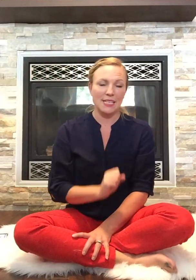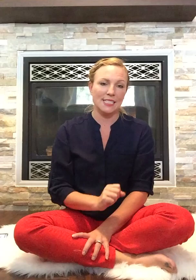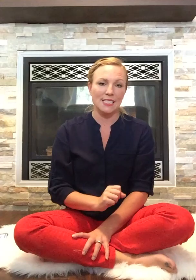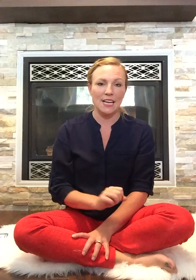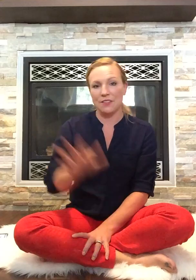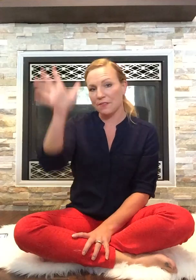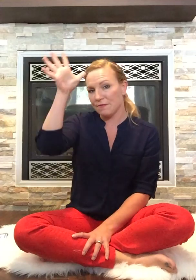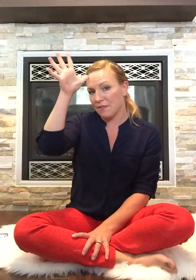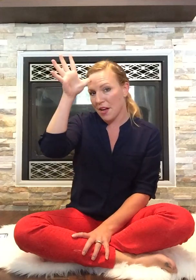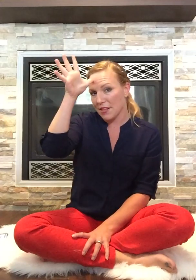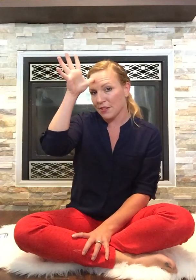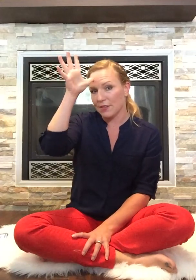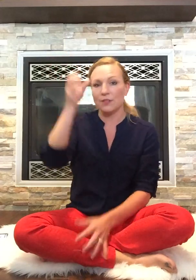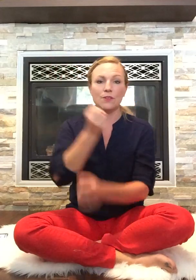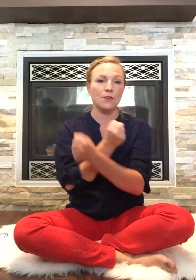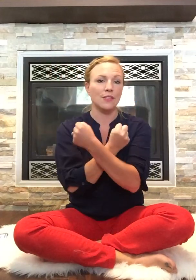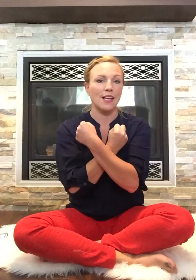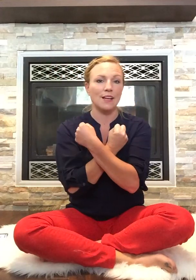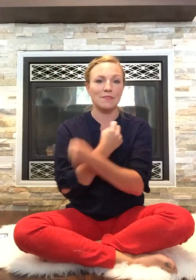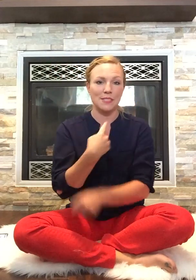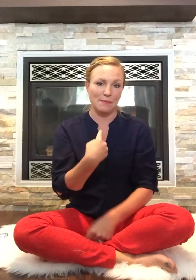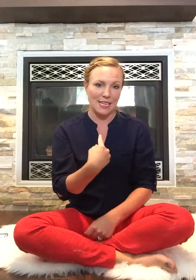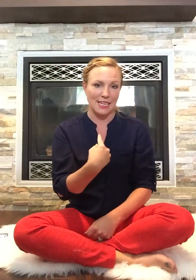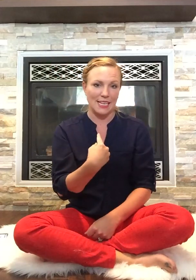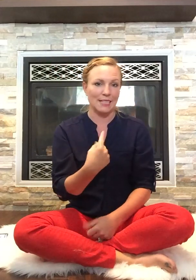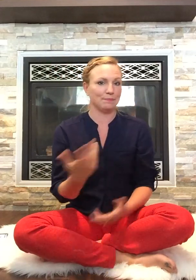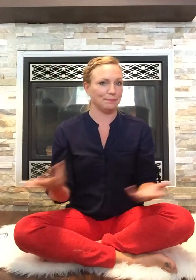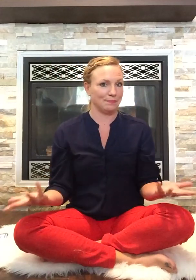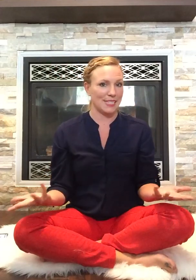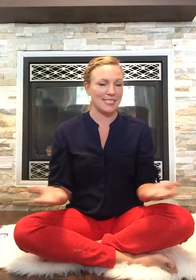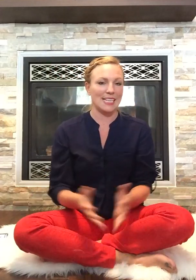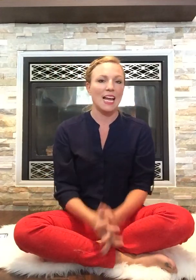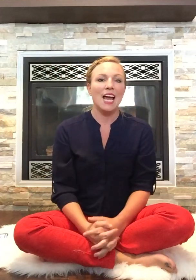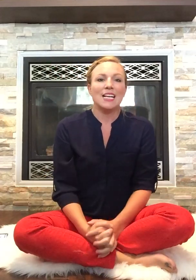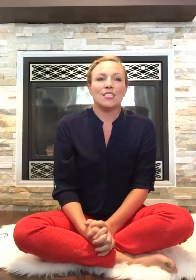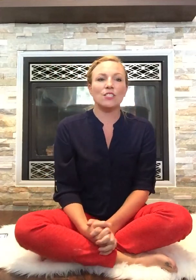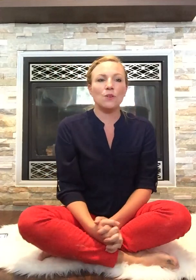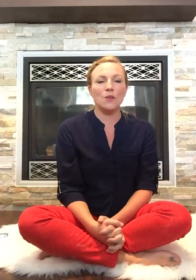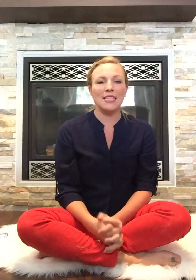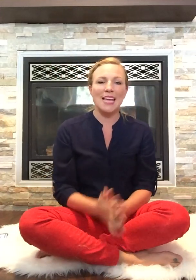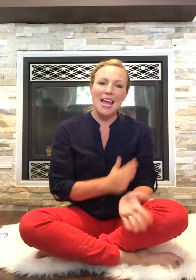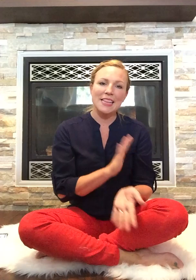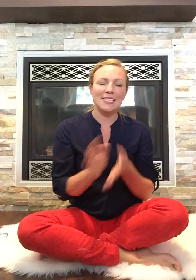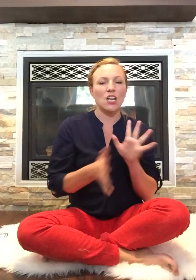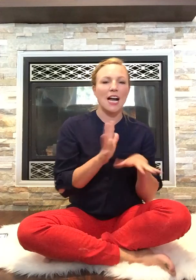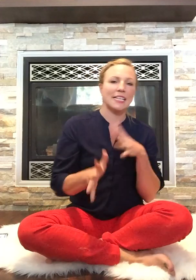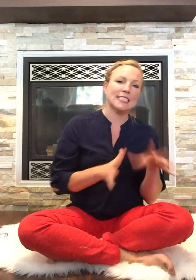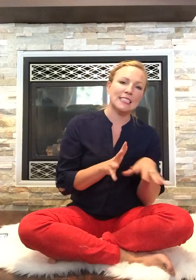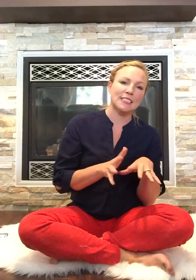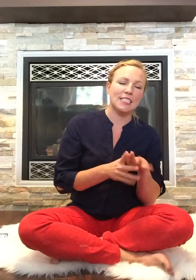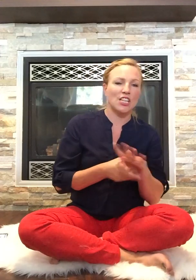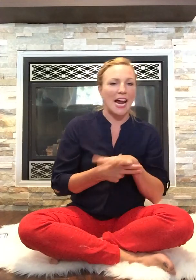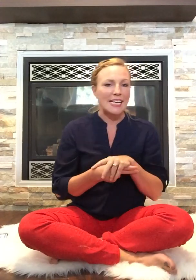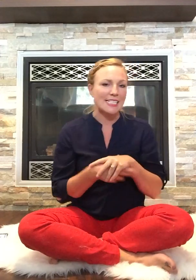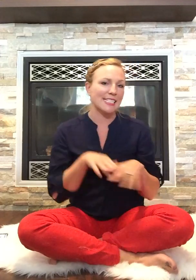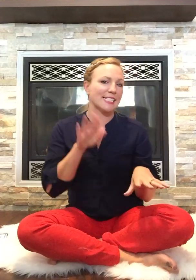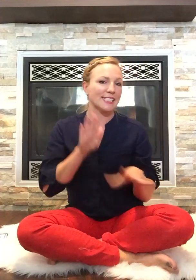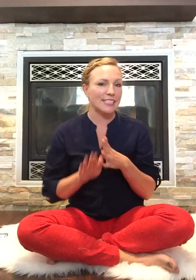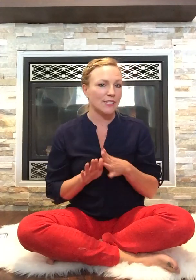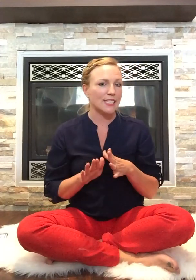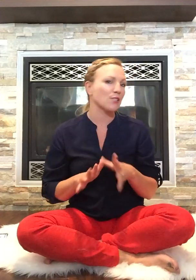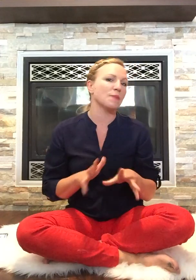He's another FATHER who LOVES ME. Easy! So then the song kind of changes its lyrics a little bit,